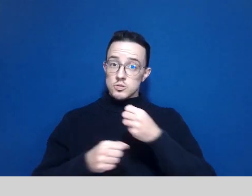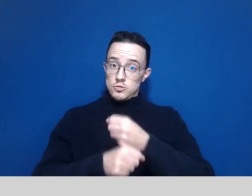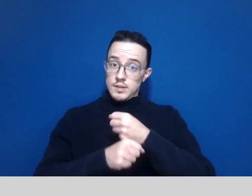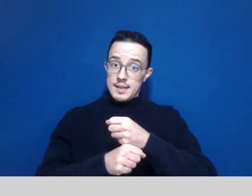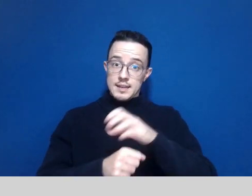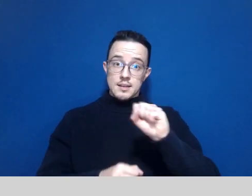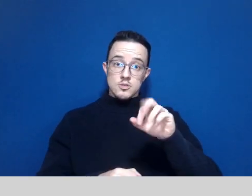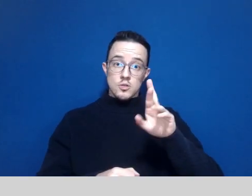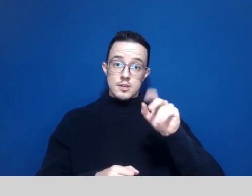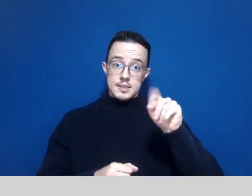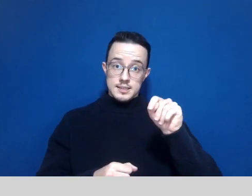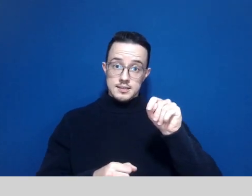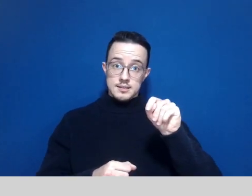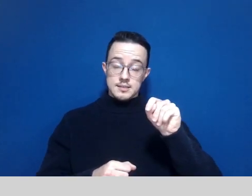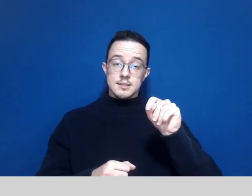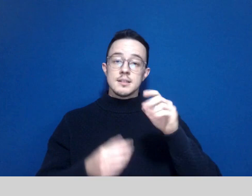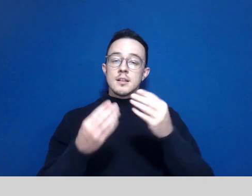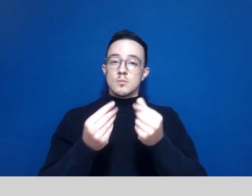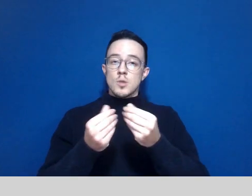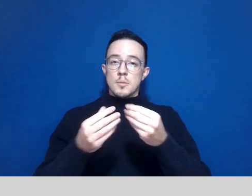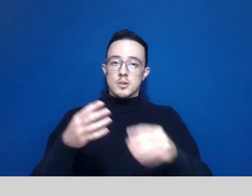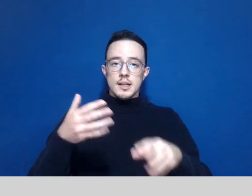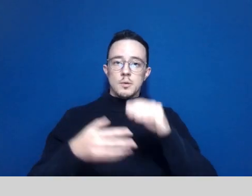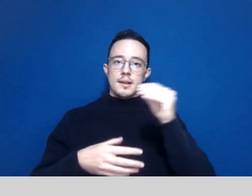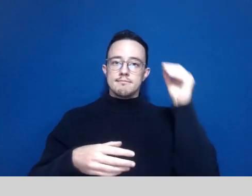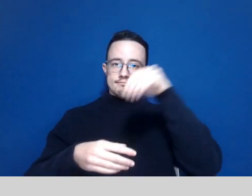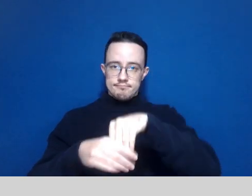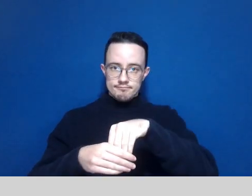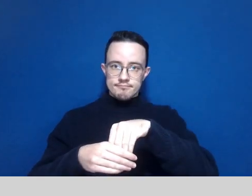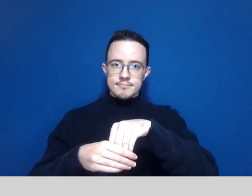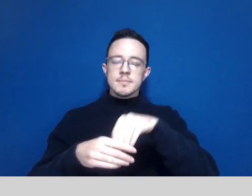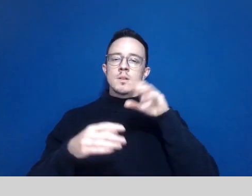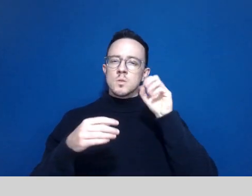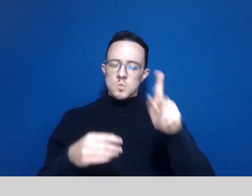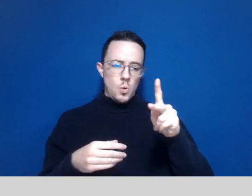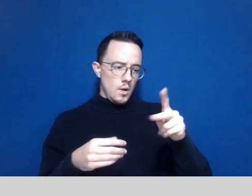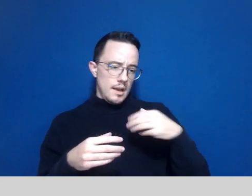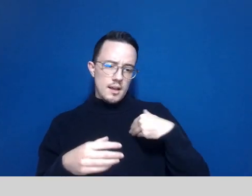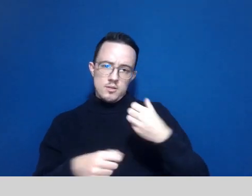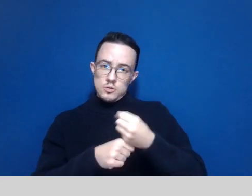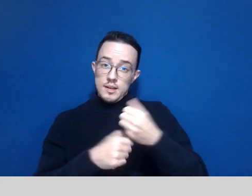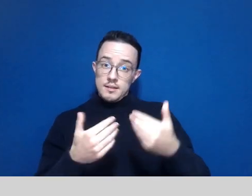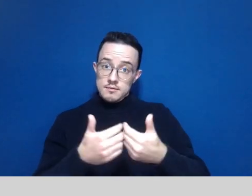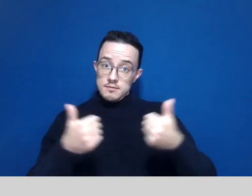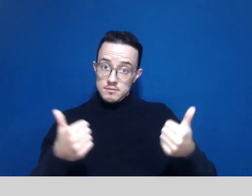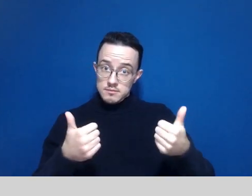So we created an SRT file when we give it, and we pass in that property, we're saying,